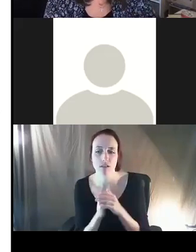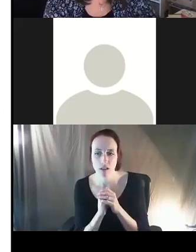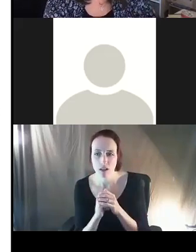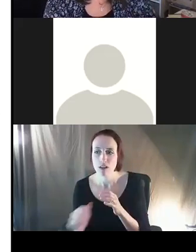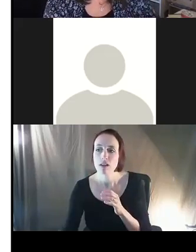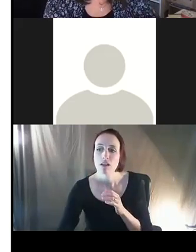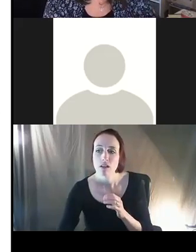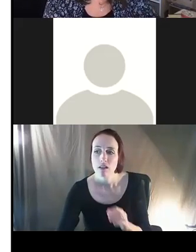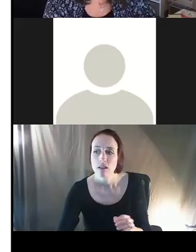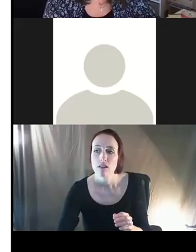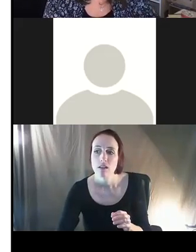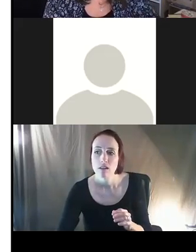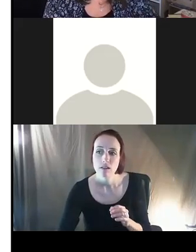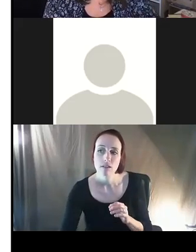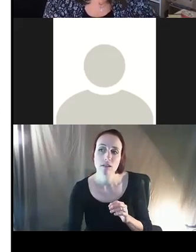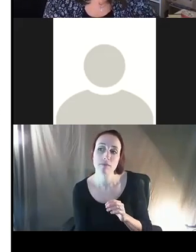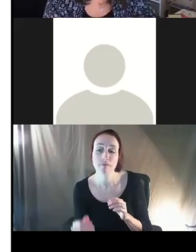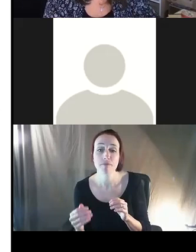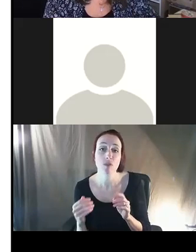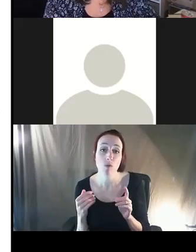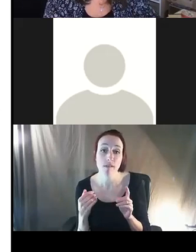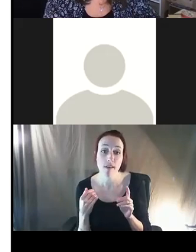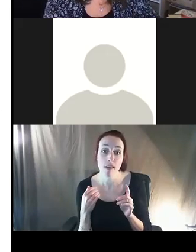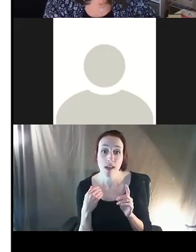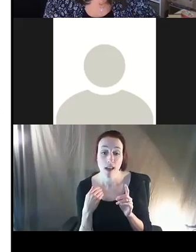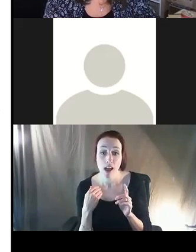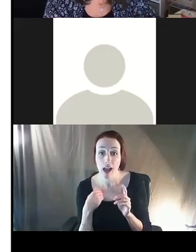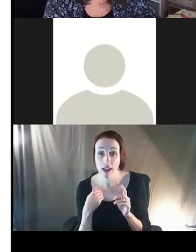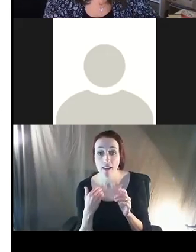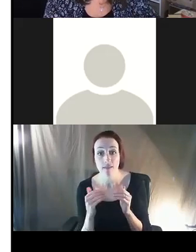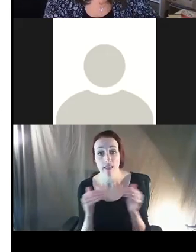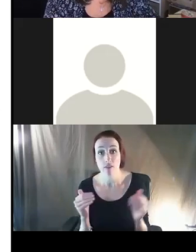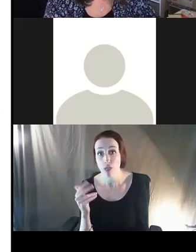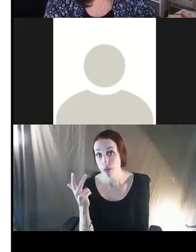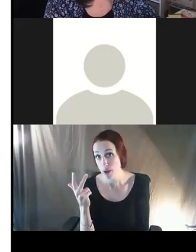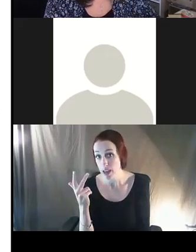sometimes, I have the level 3 for chocolate 3D